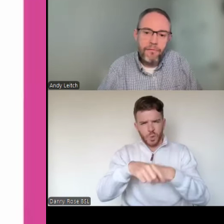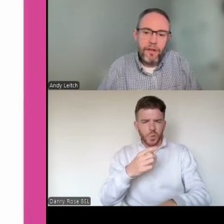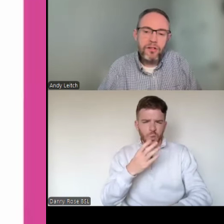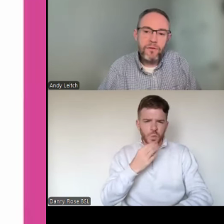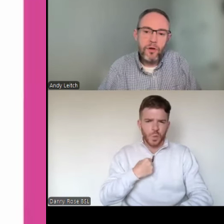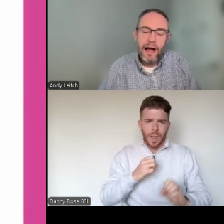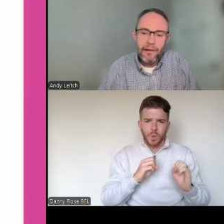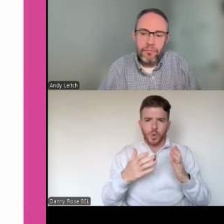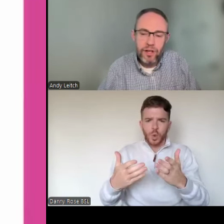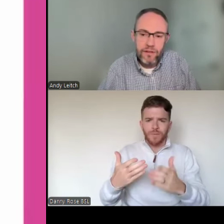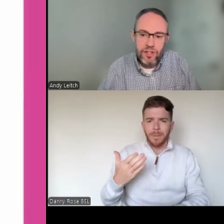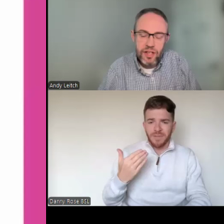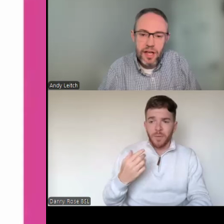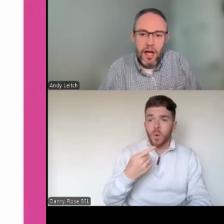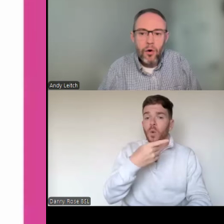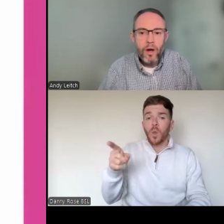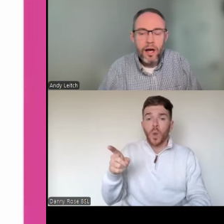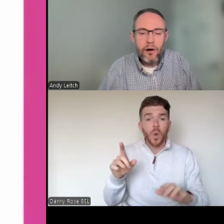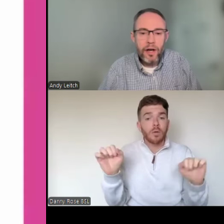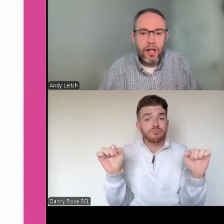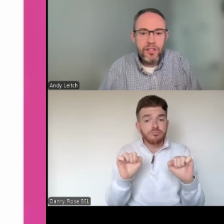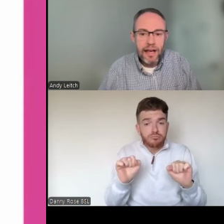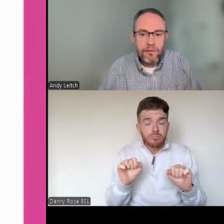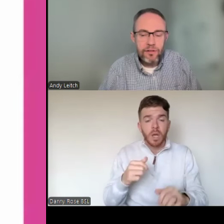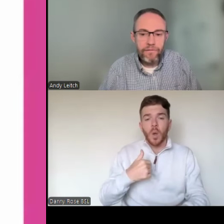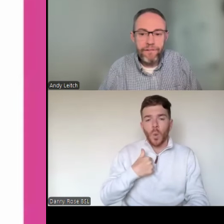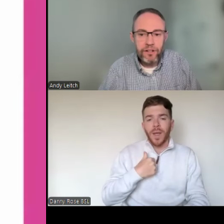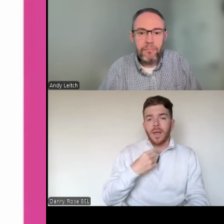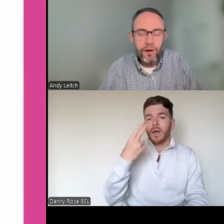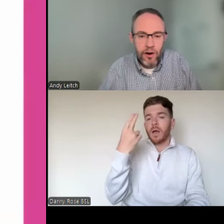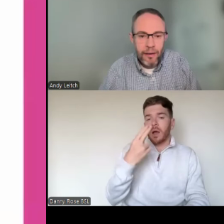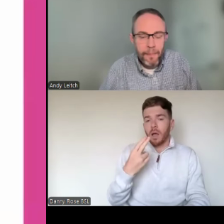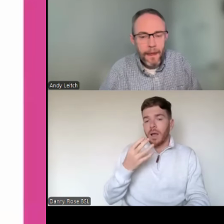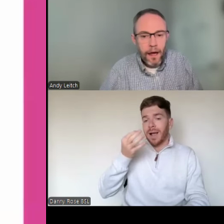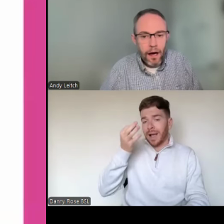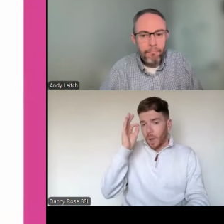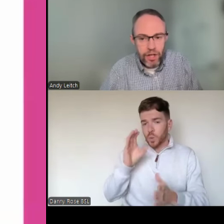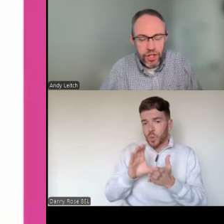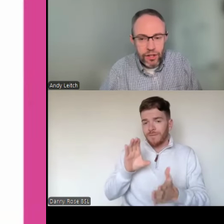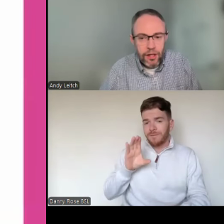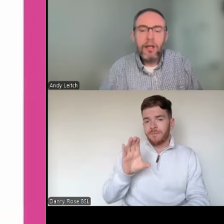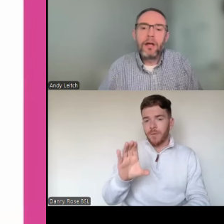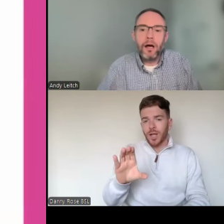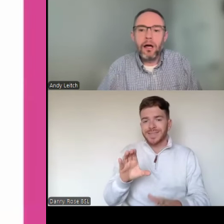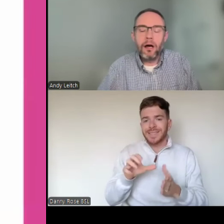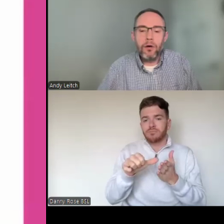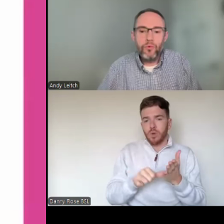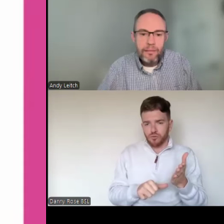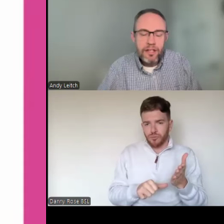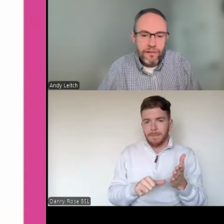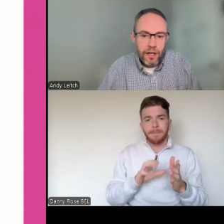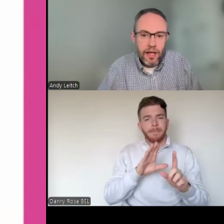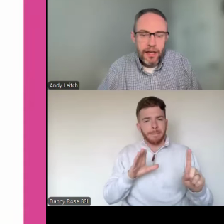For those of you who haven't previously, we are an Arts Council-funded program. Our mission, our remit, if you like,